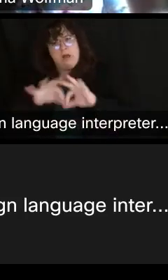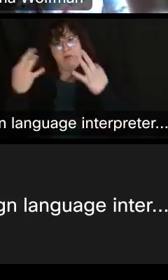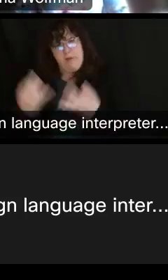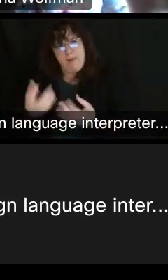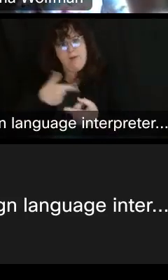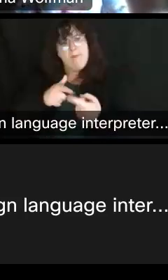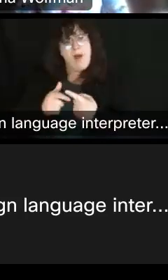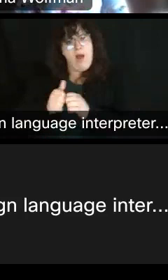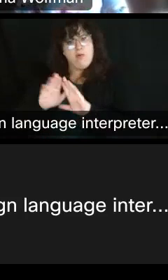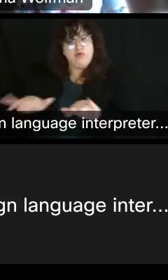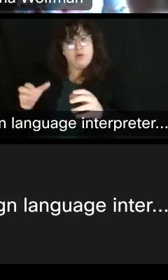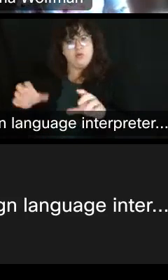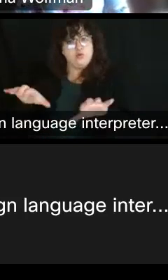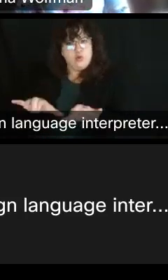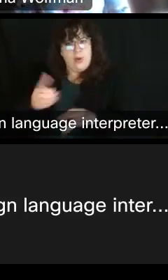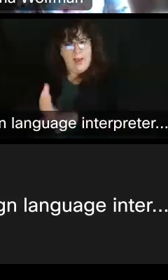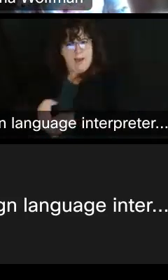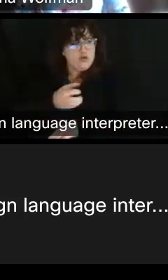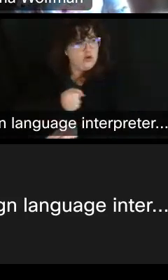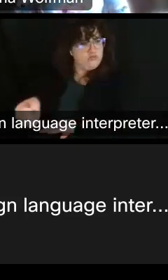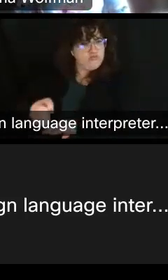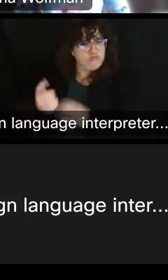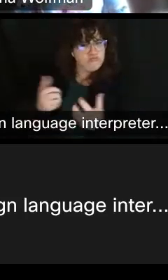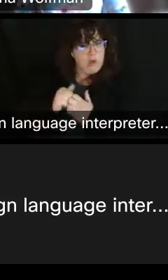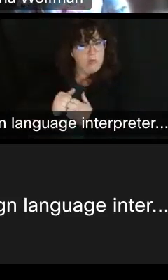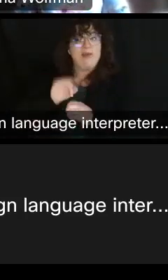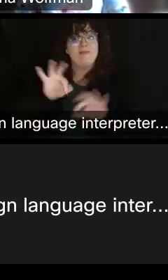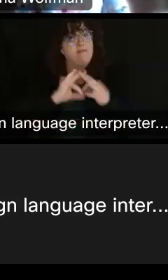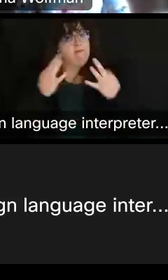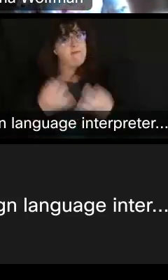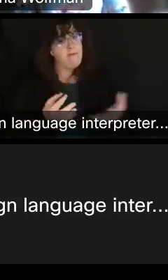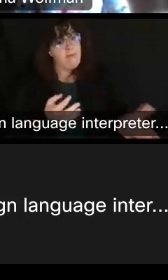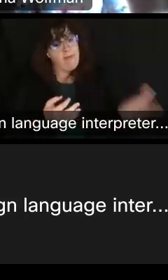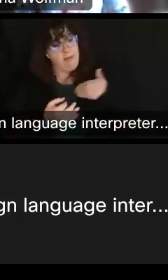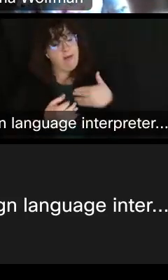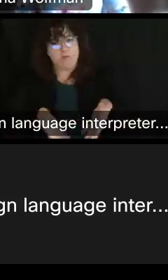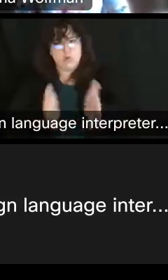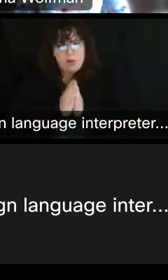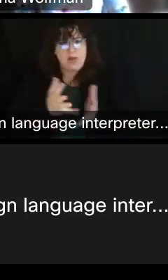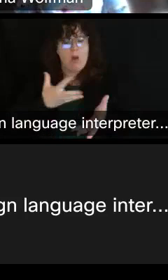these supports earlier, and if the family comes in and asks for a post-permanency reassessment,